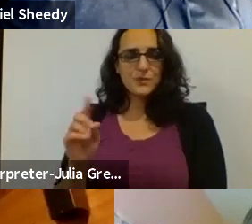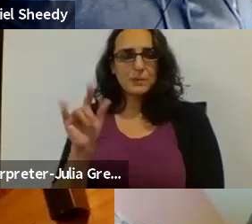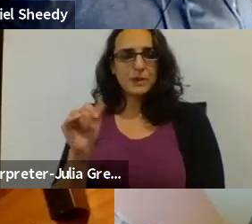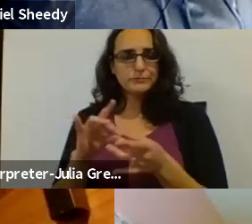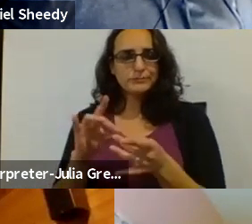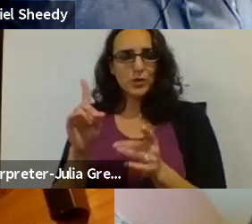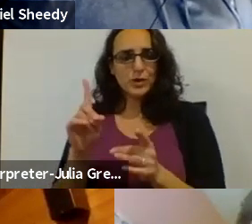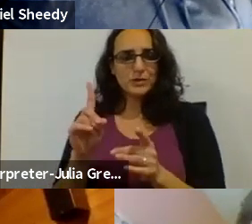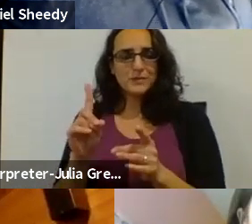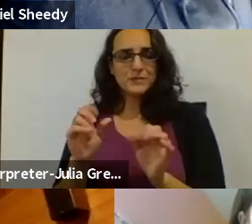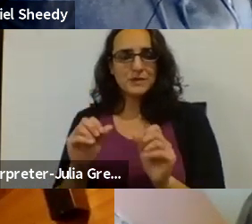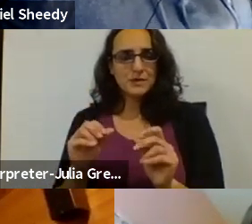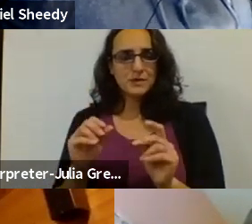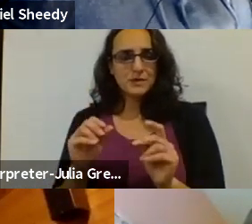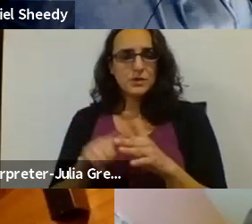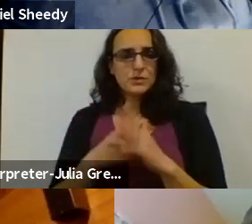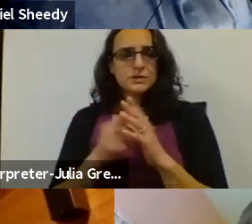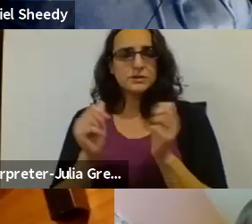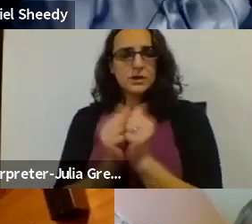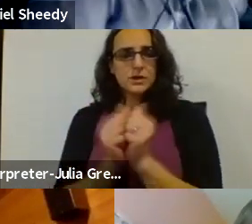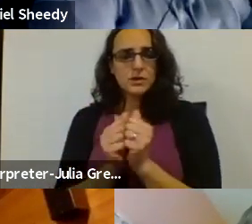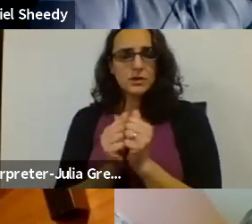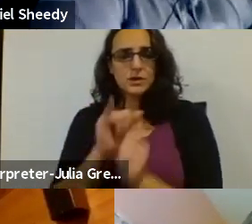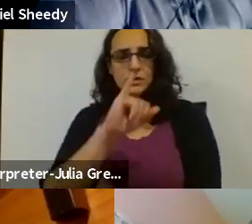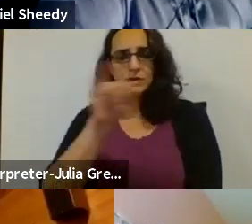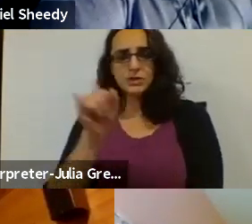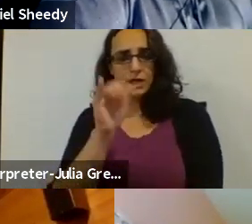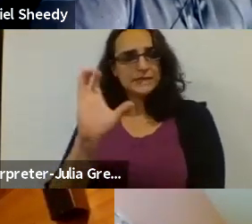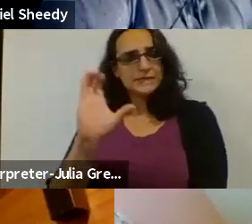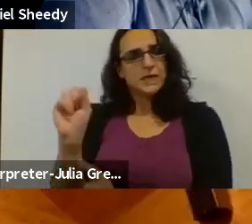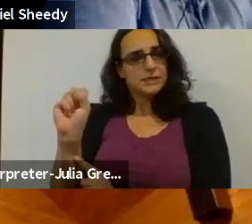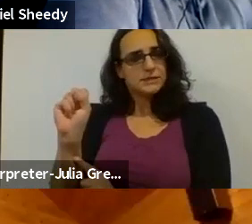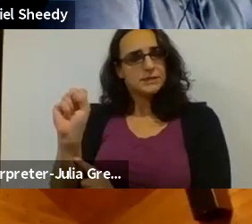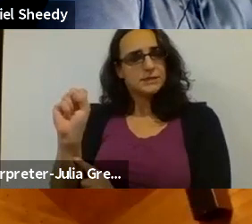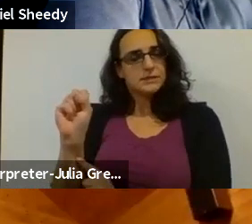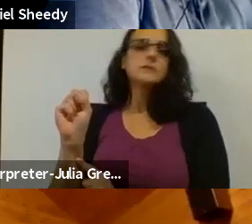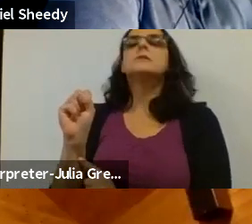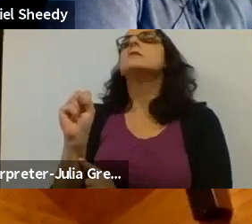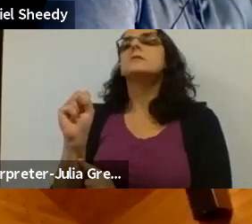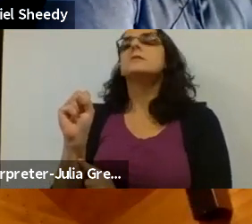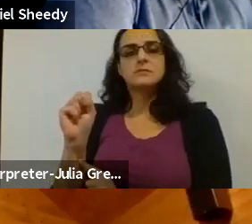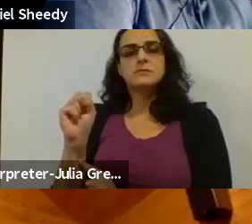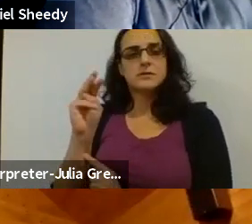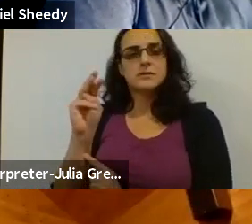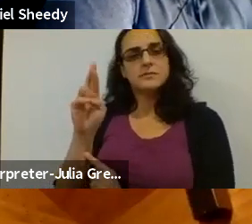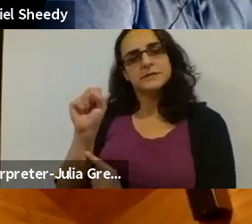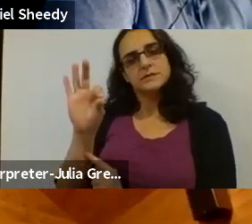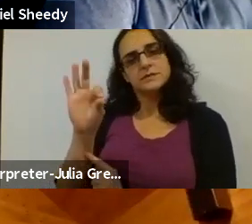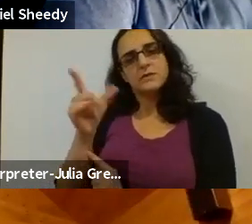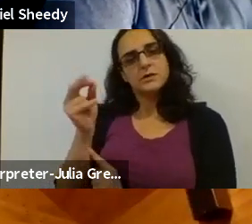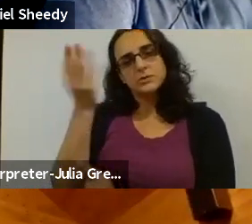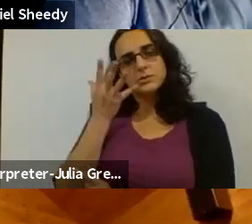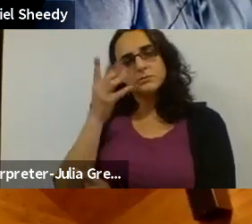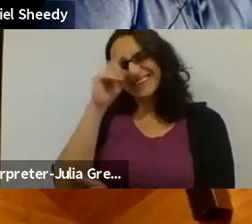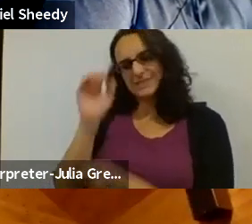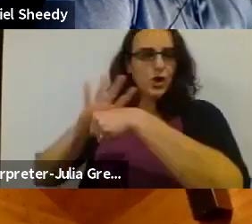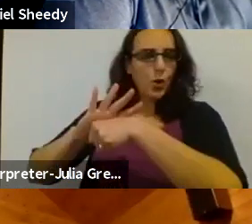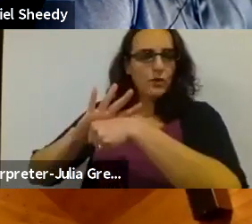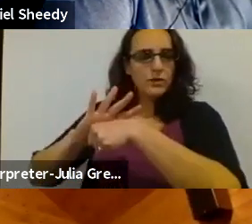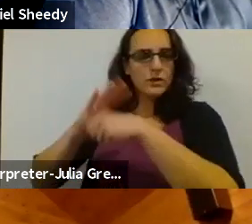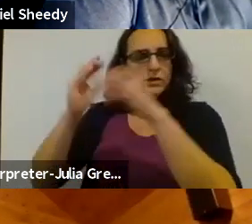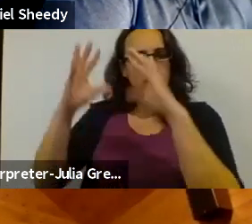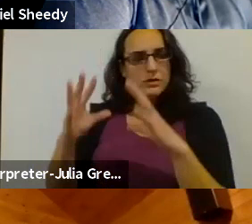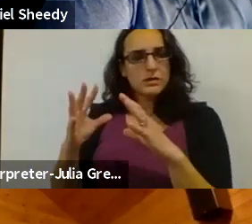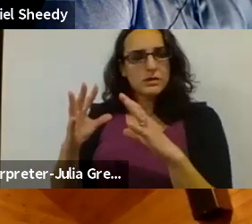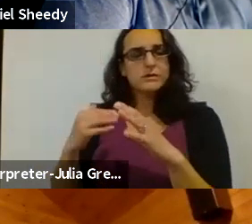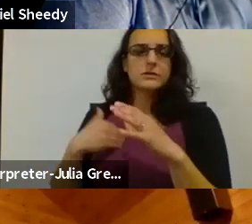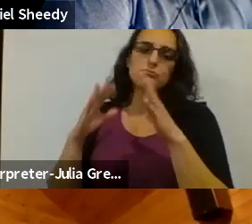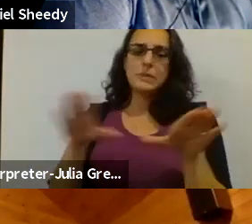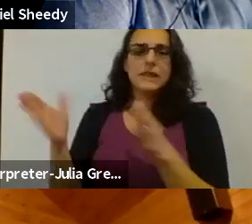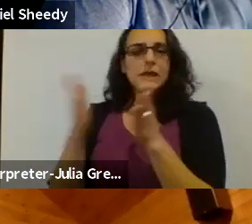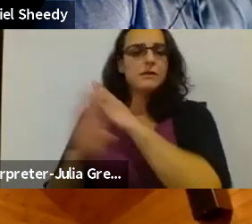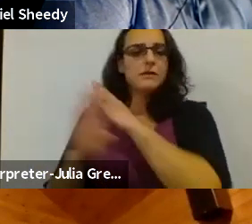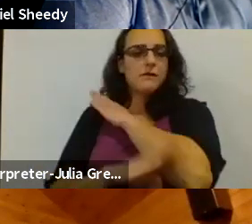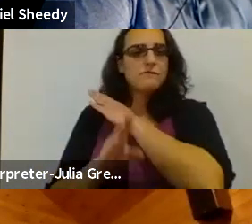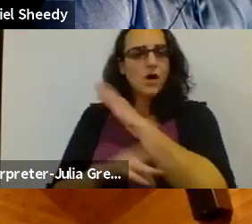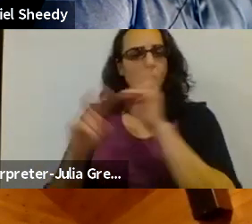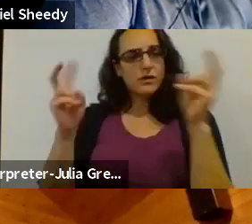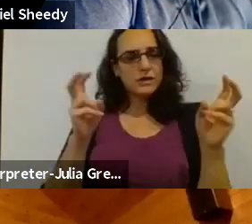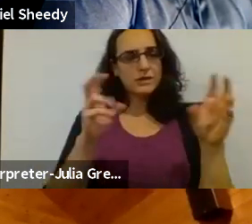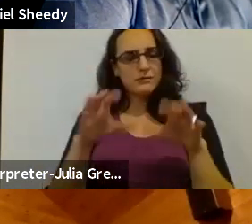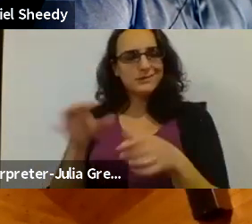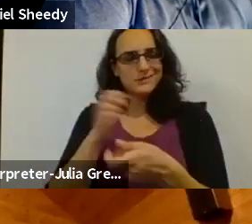Malia Savas: Okay, so we're going to start with the JCS So Mrs. Bolton told us that due to coven teachers plan fall themed activities, instead of having it now mean celebration, so they could still have on